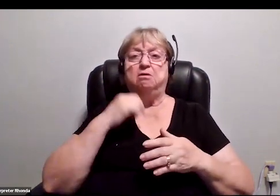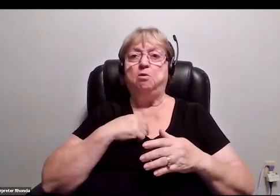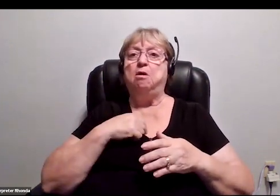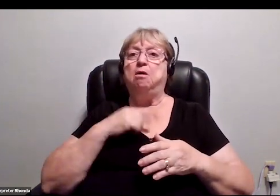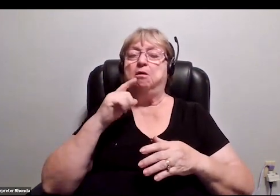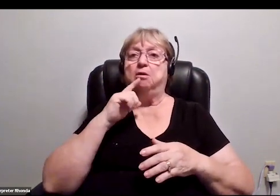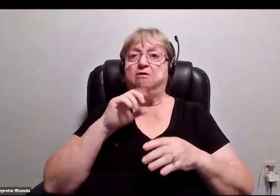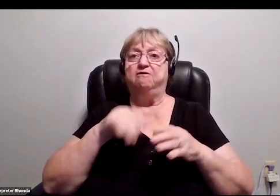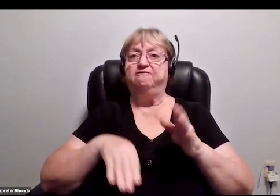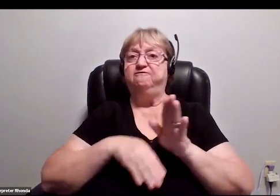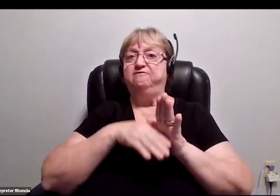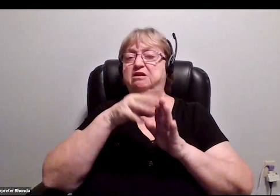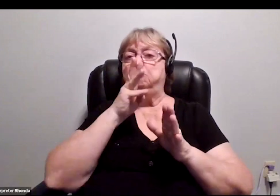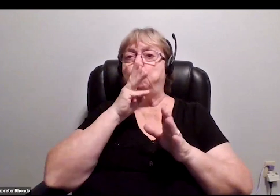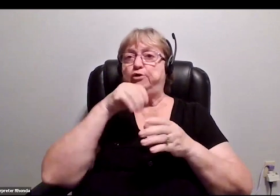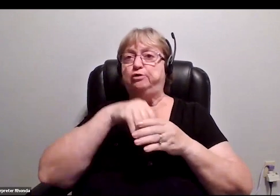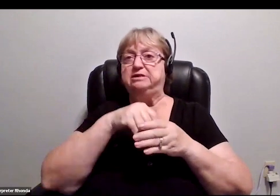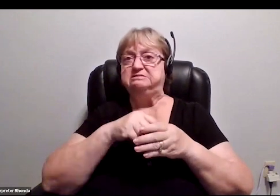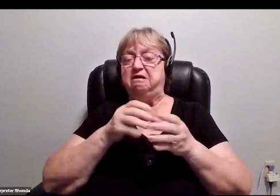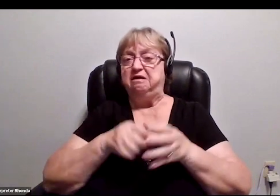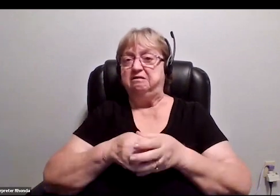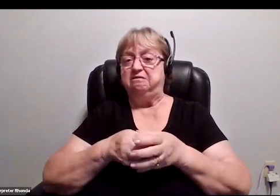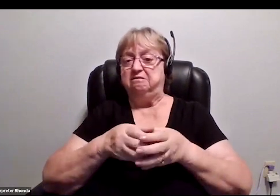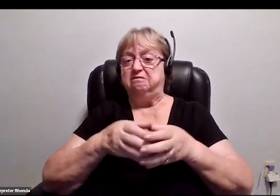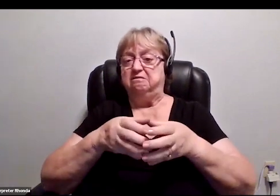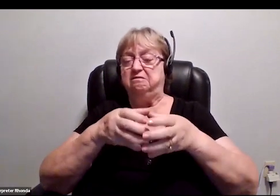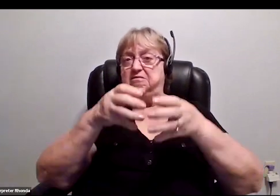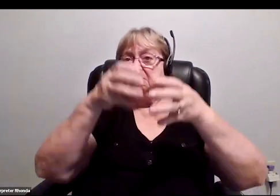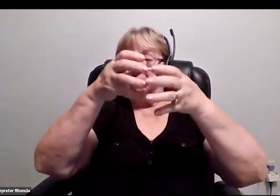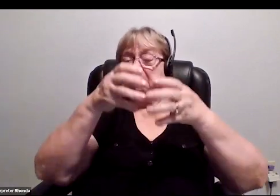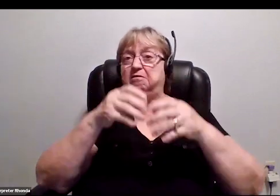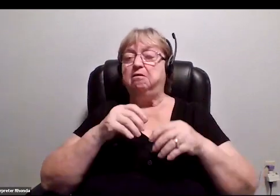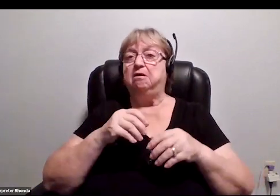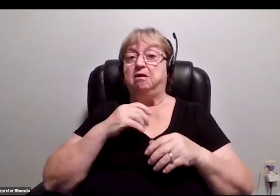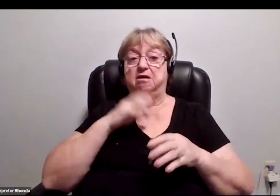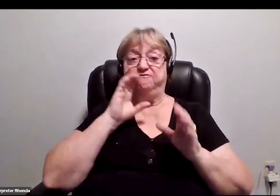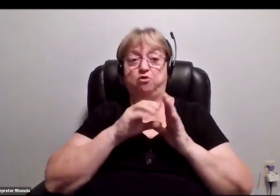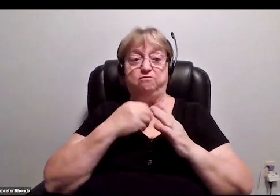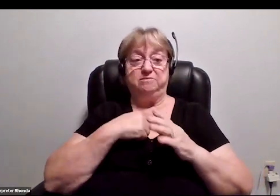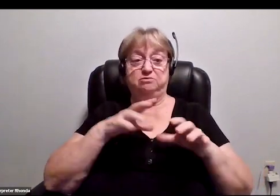inside a graduated cylinder. There's a photo of me doing that at the lab, the water pump.